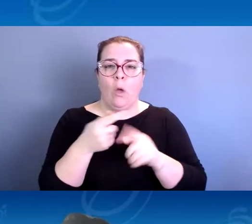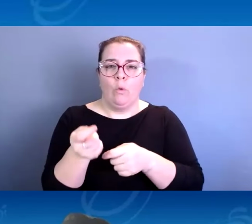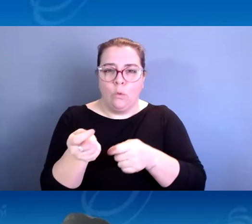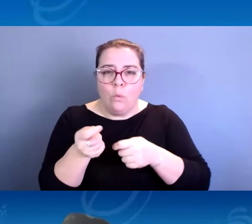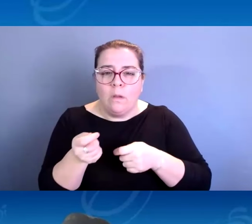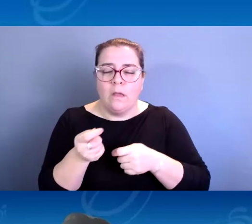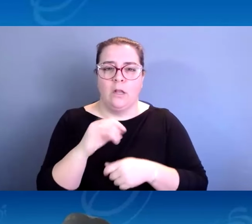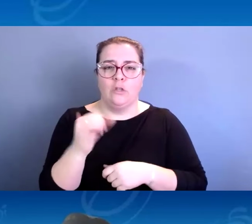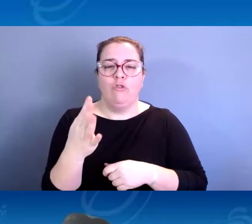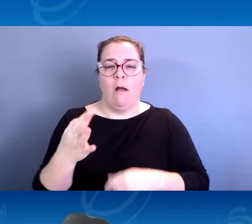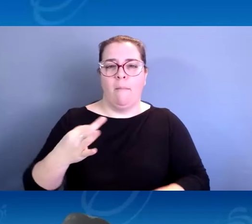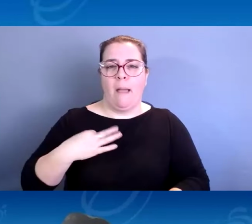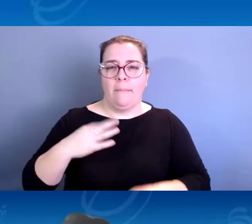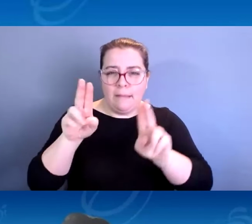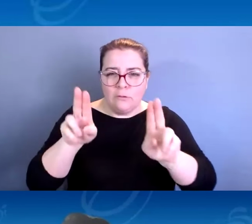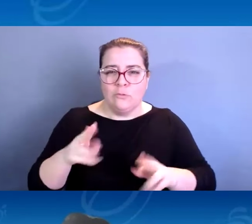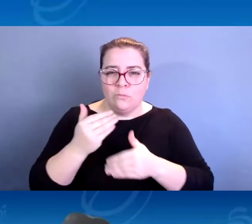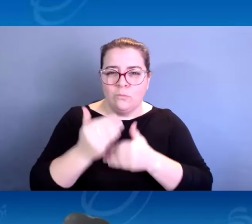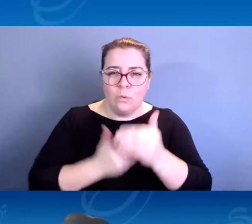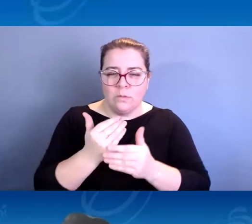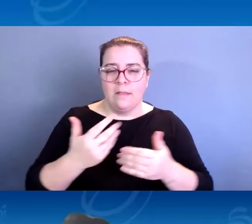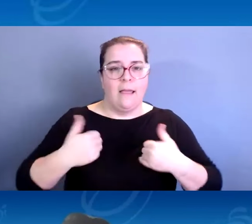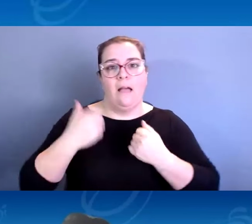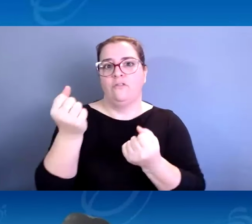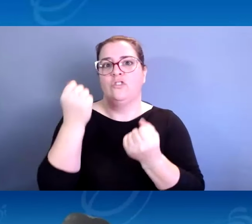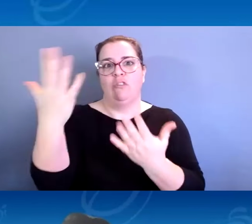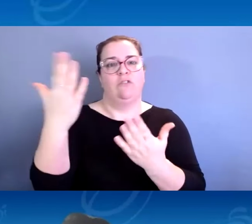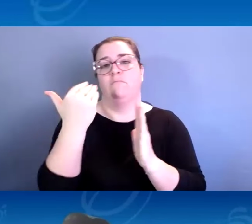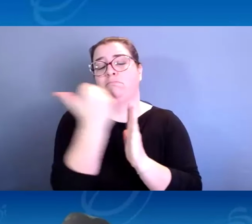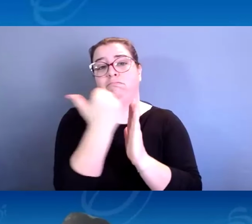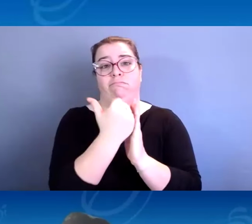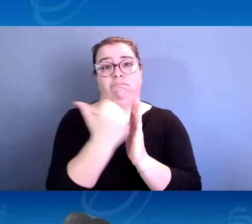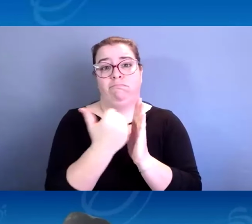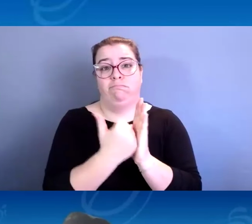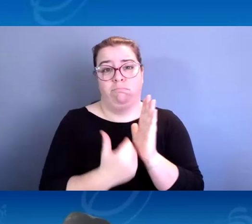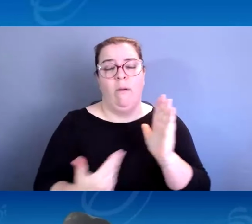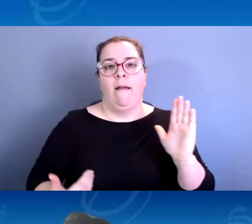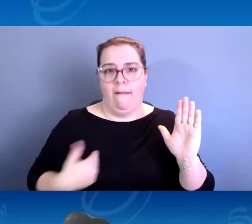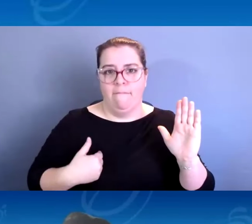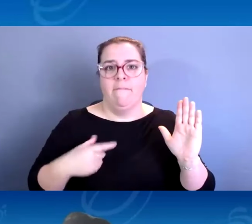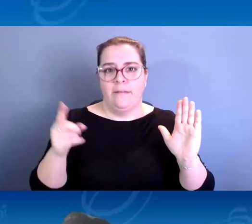You'll find a whole bunch of suggestions on how to do stuff like this. Well, that is,